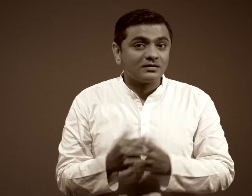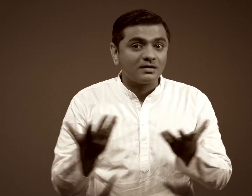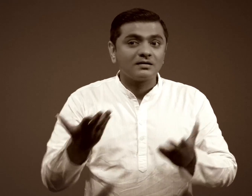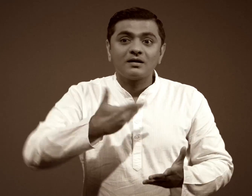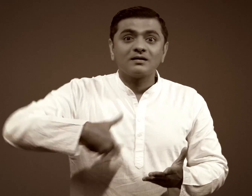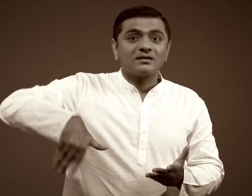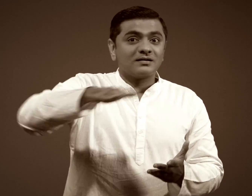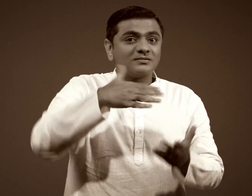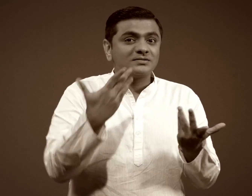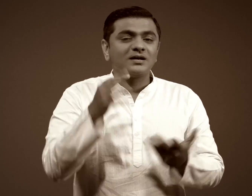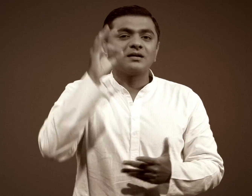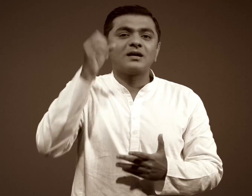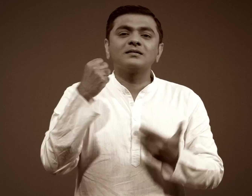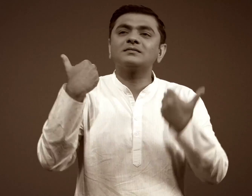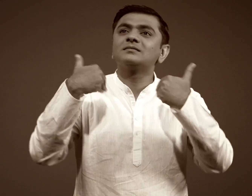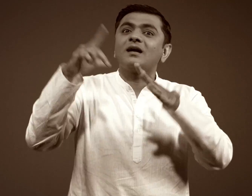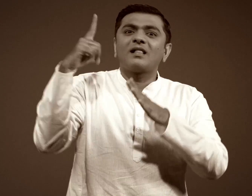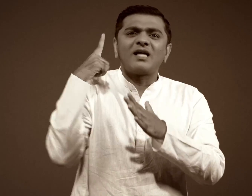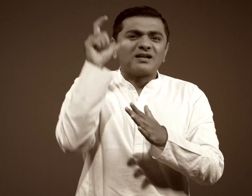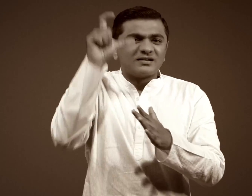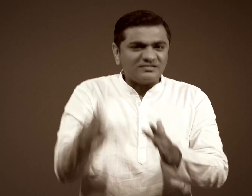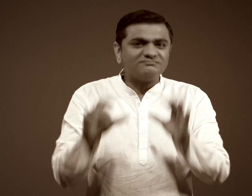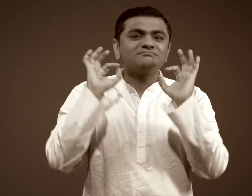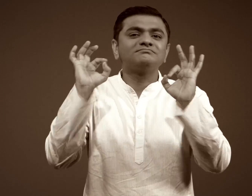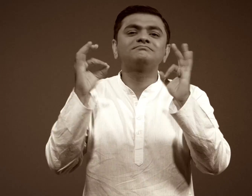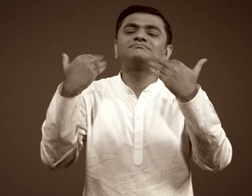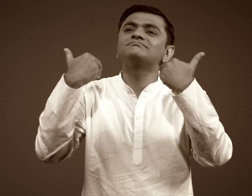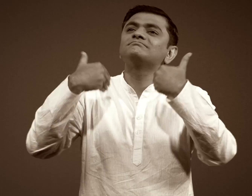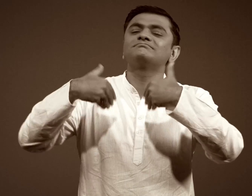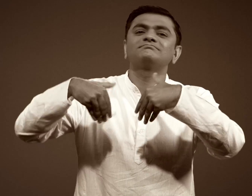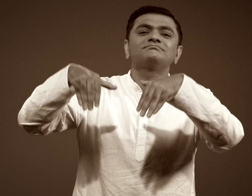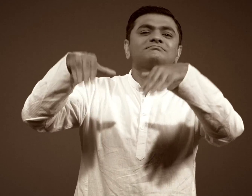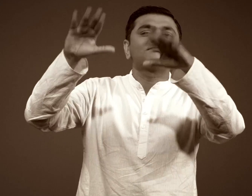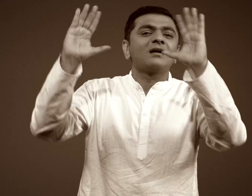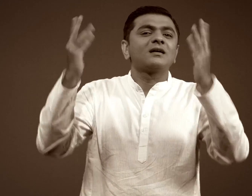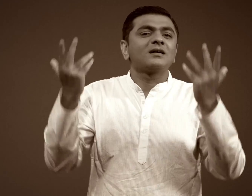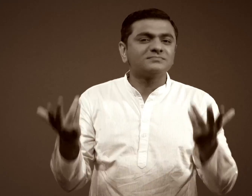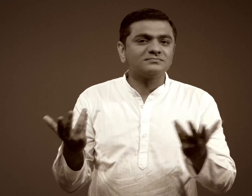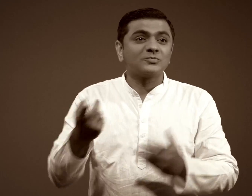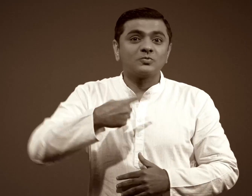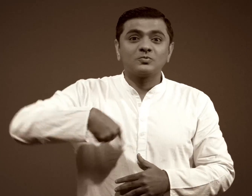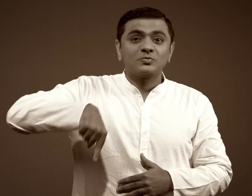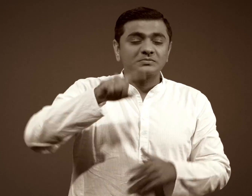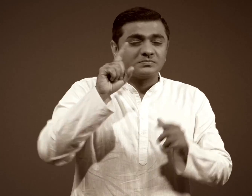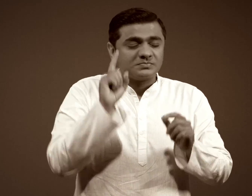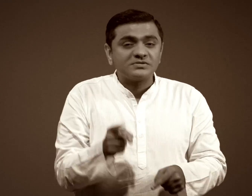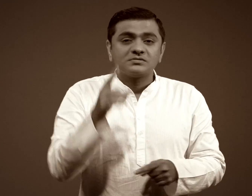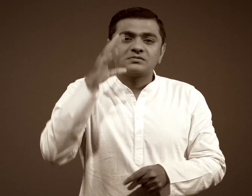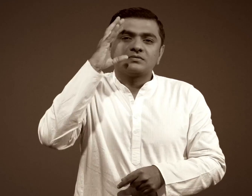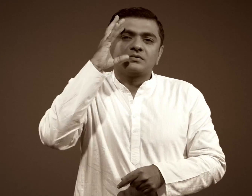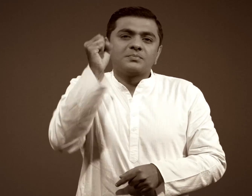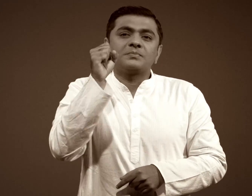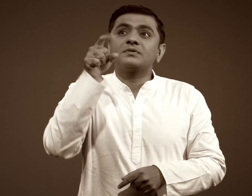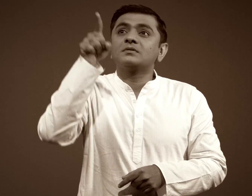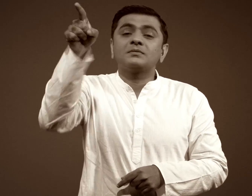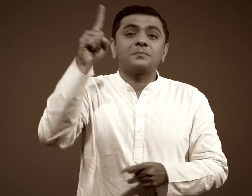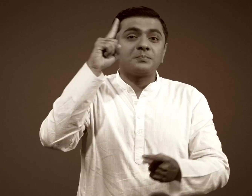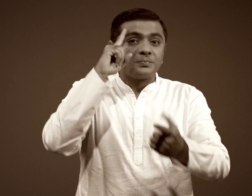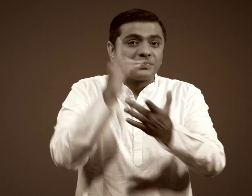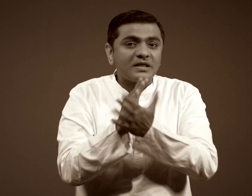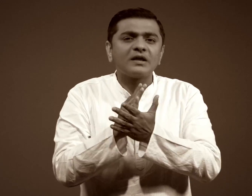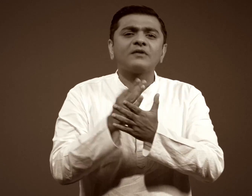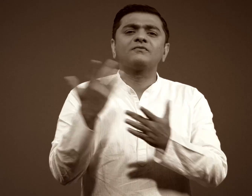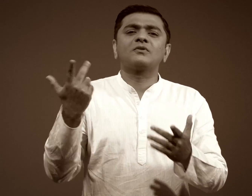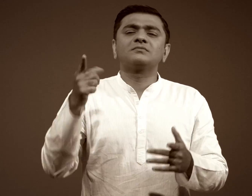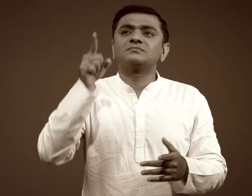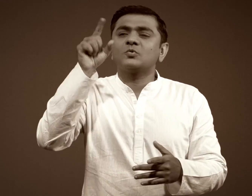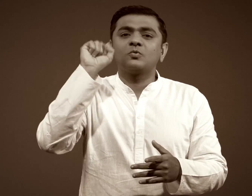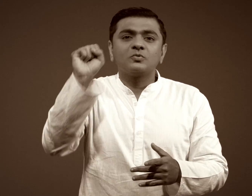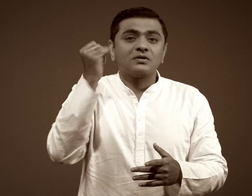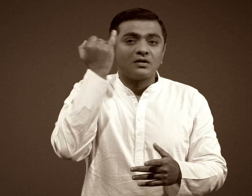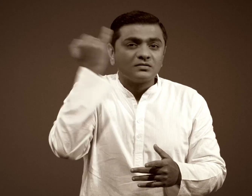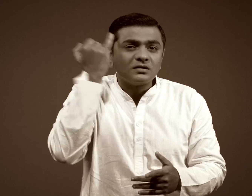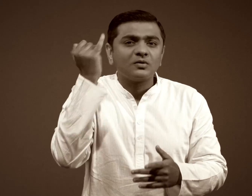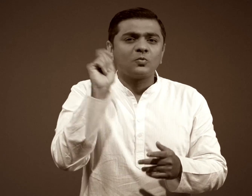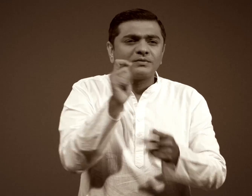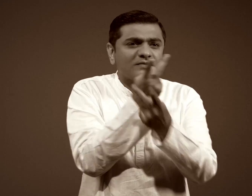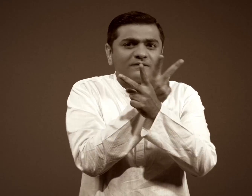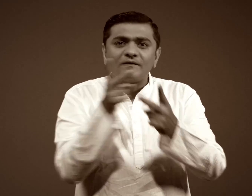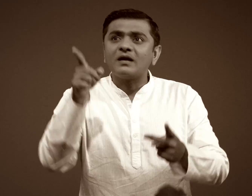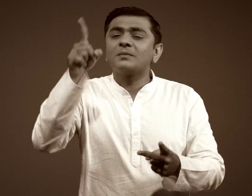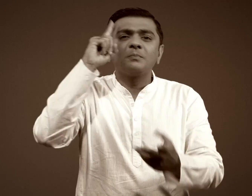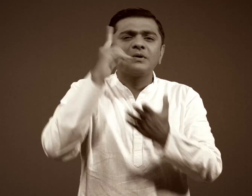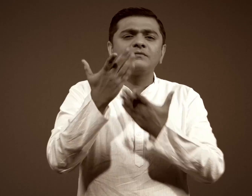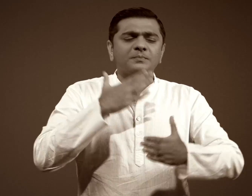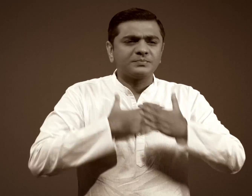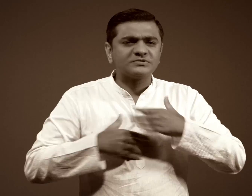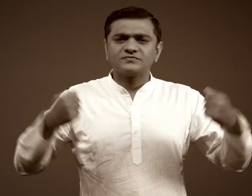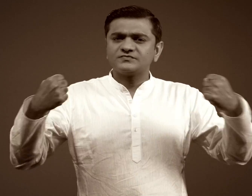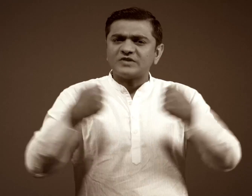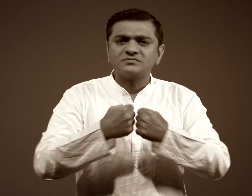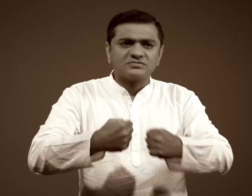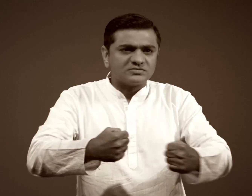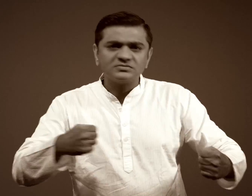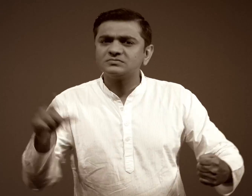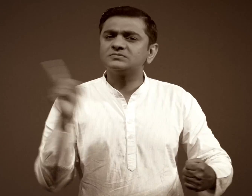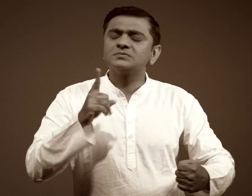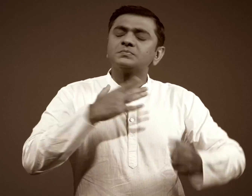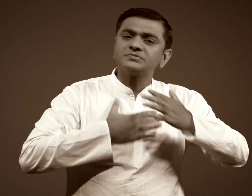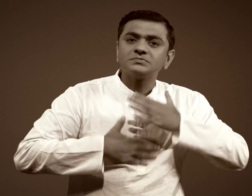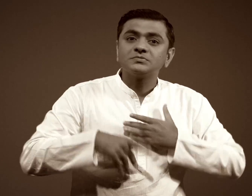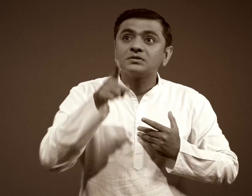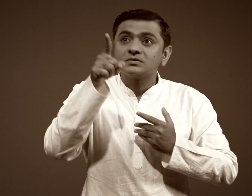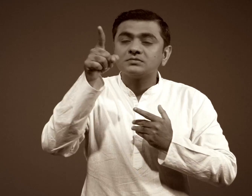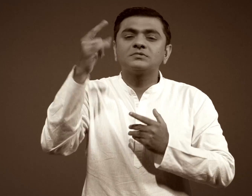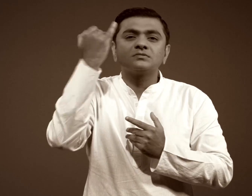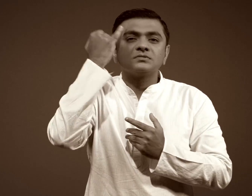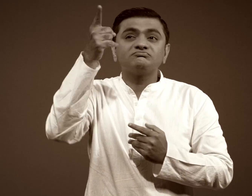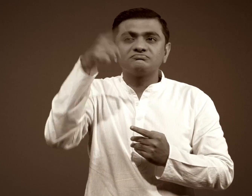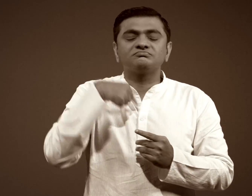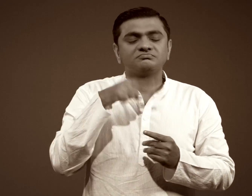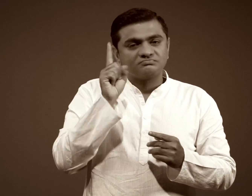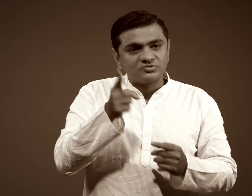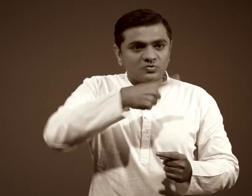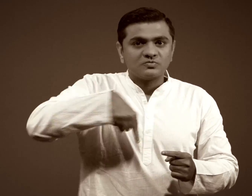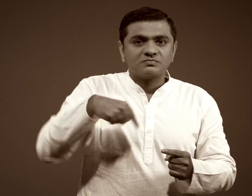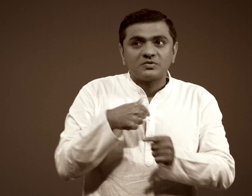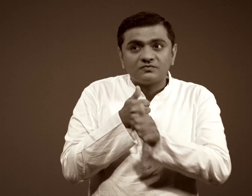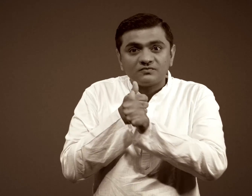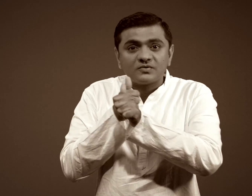Our great leader is no more but we must all remember and follow his ideas, beliefs, patience and non-violence.